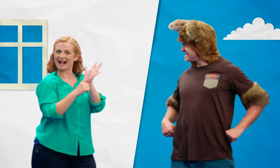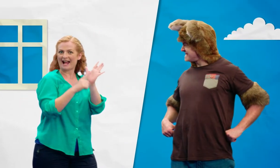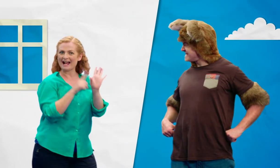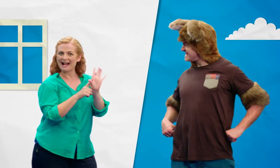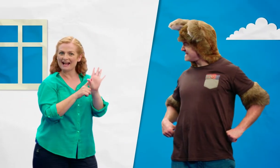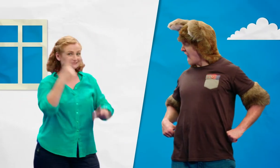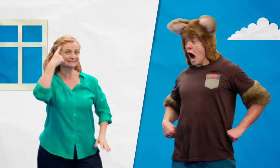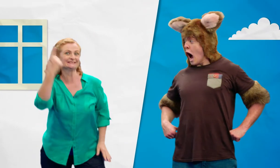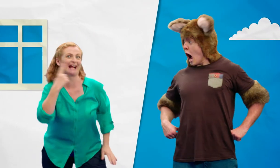I'm Sally!